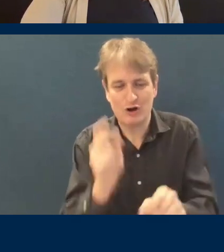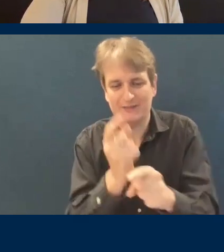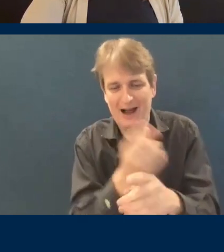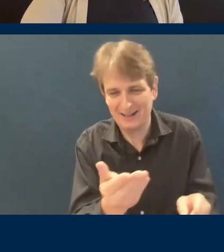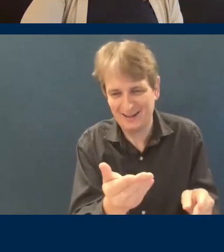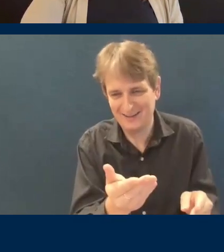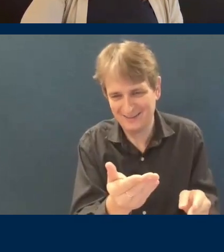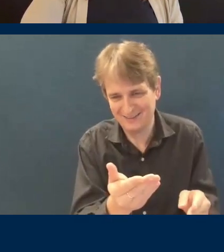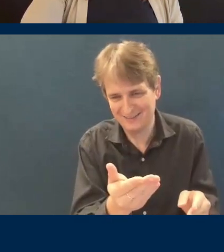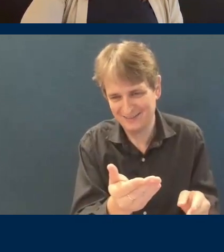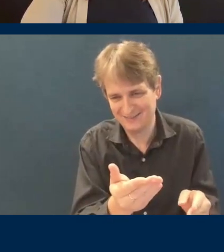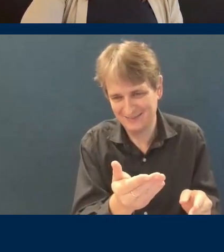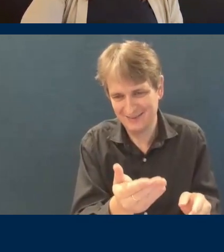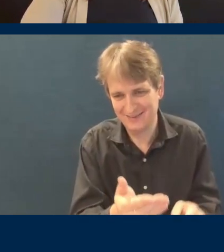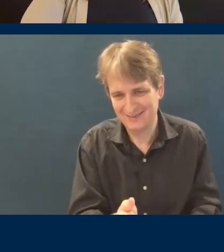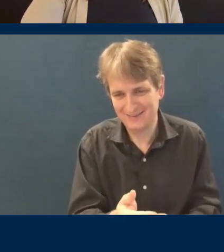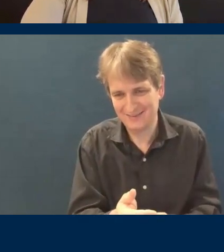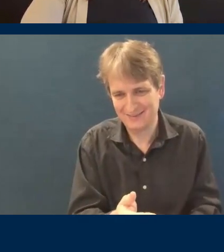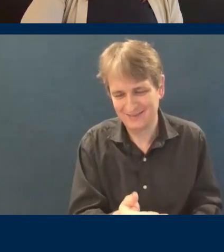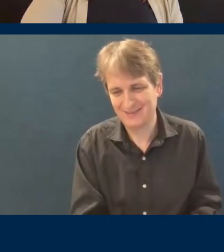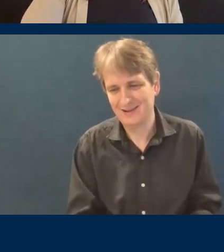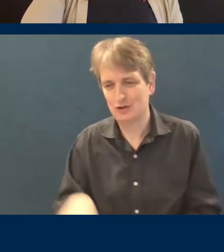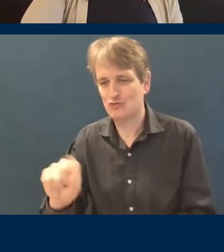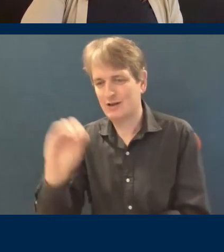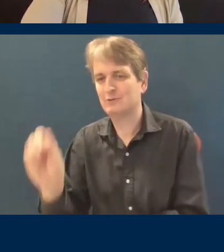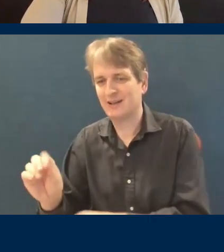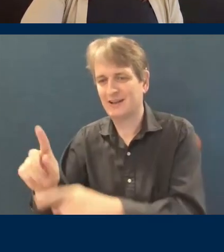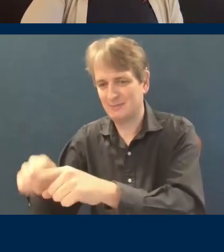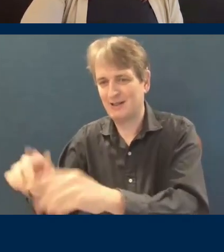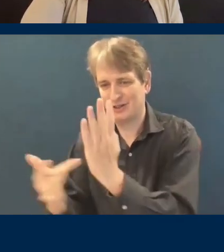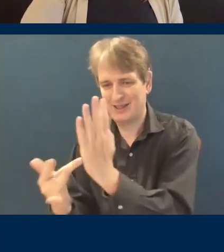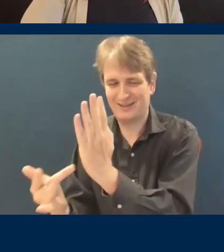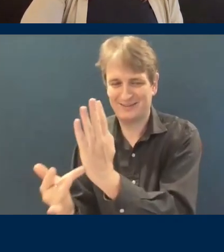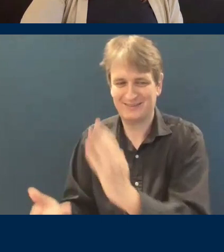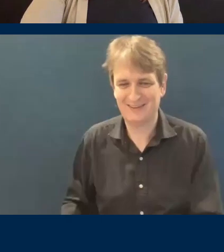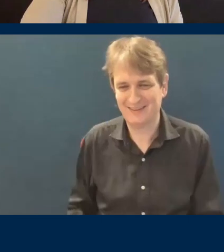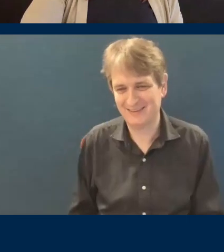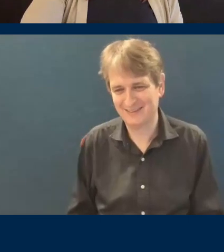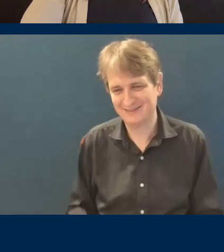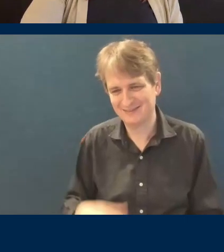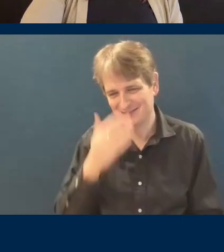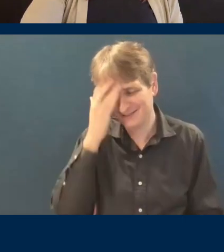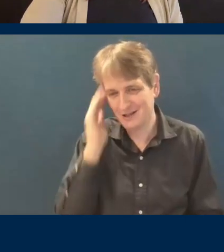is person based and people doing the right thing. 20% depends on technology.